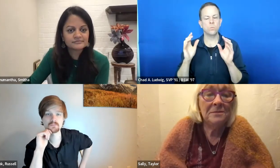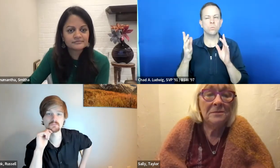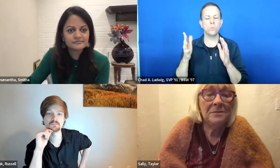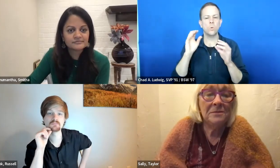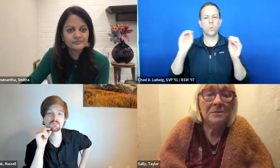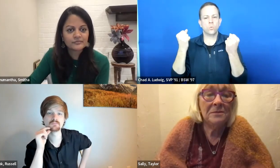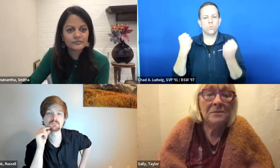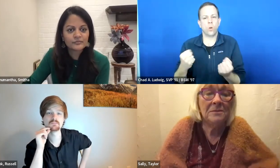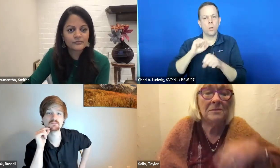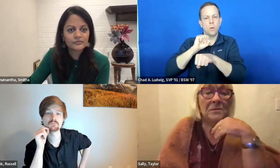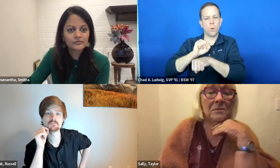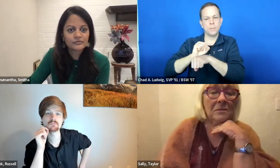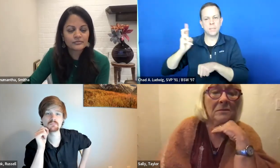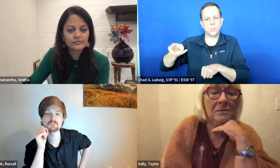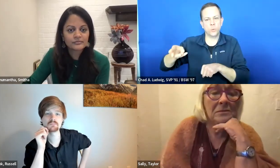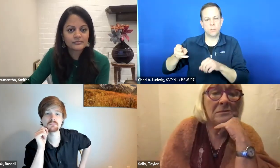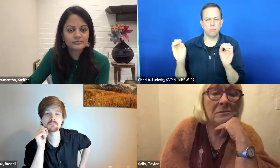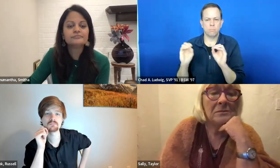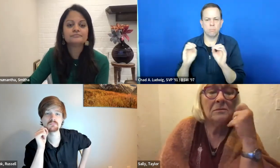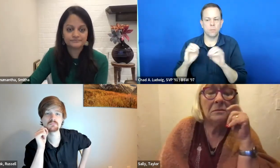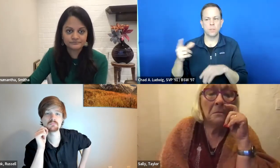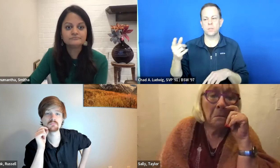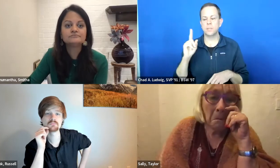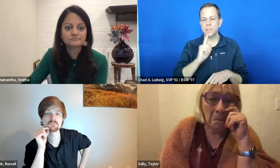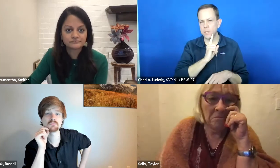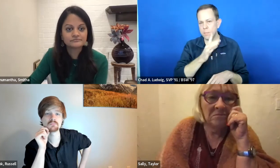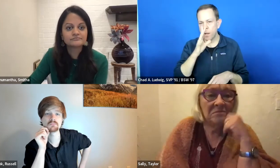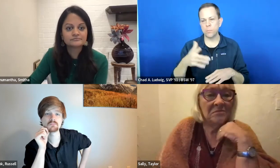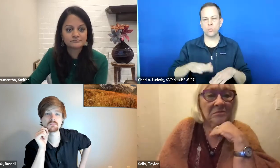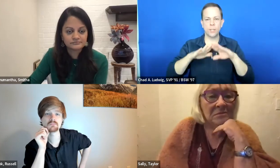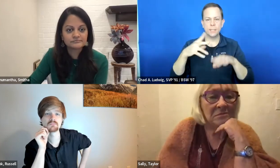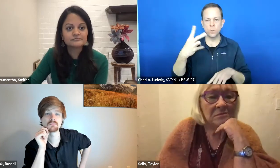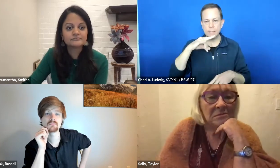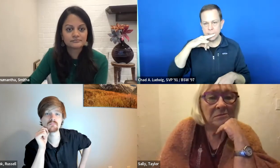Yeah. Like I said before, my mom didn't have any strong employment history.